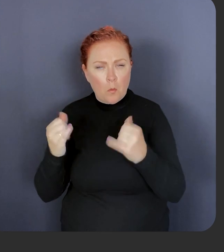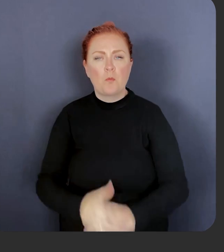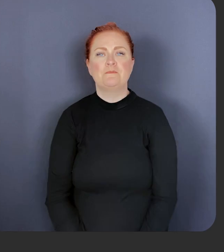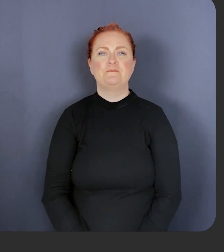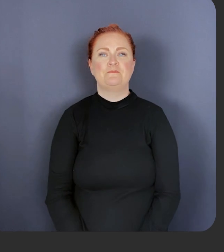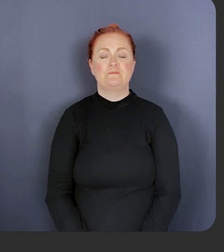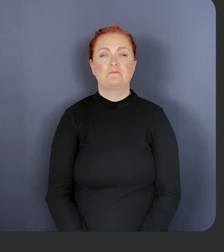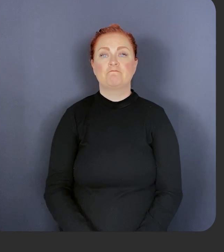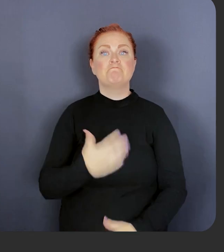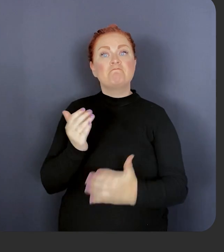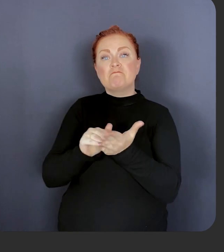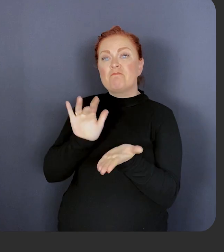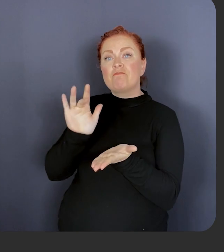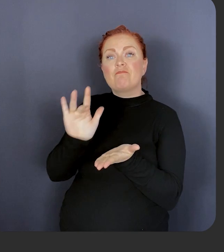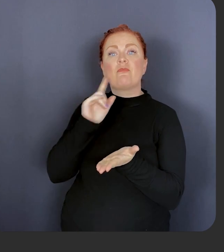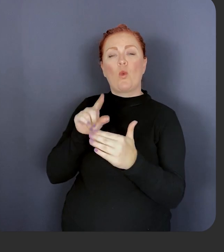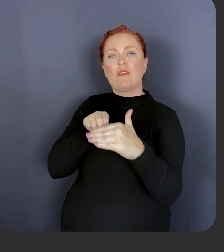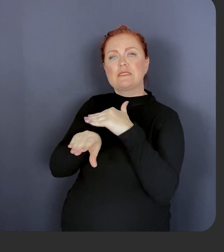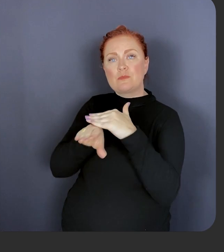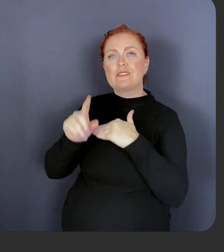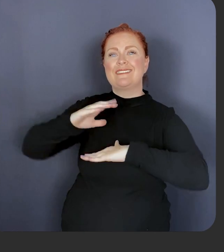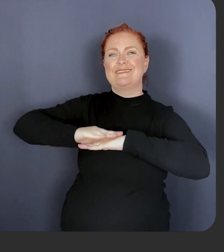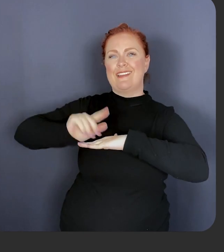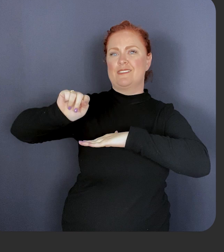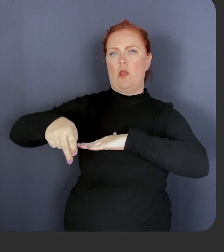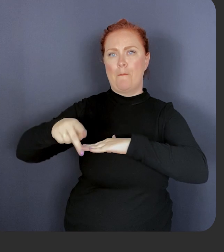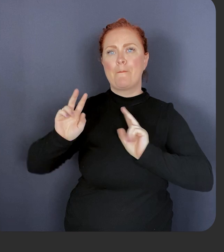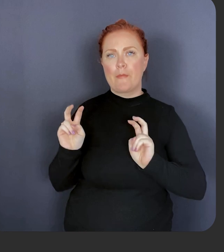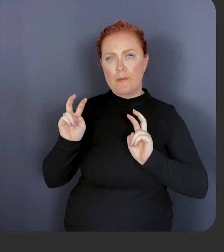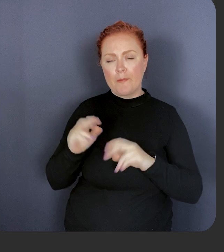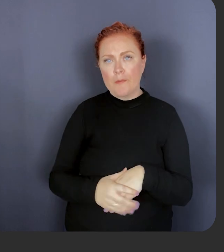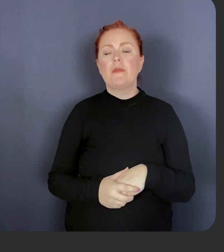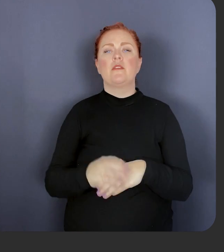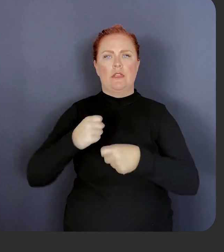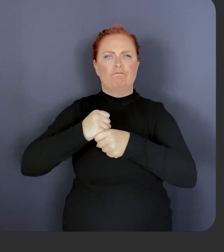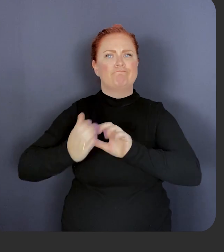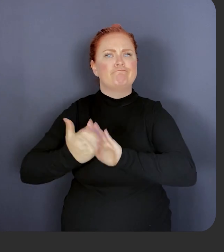and I choose just accessibility for desktop, I can generate a report, and I can